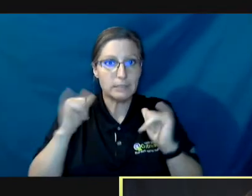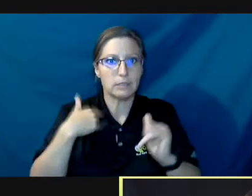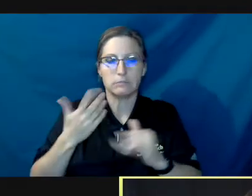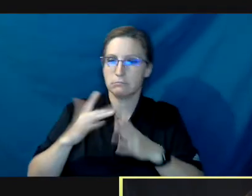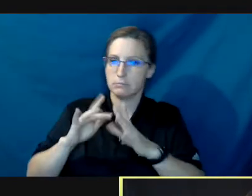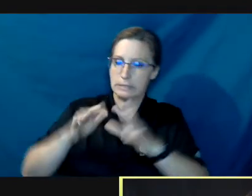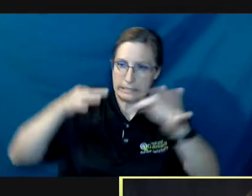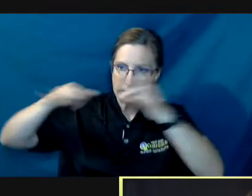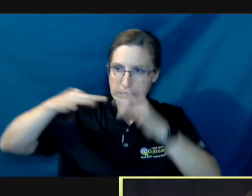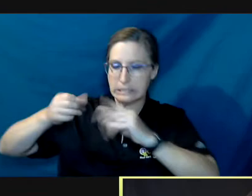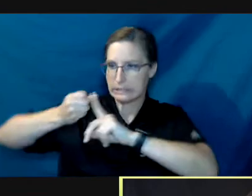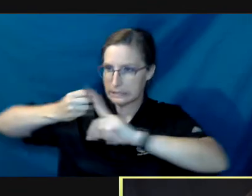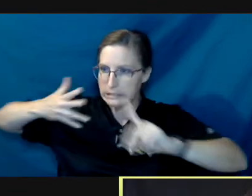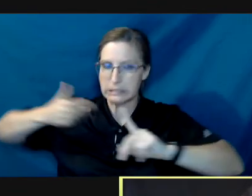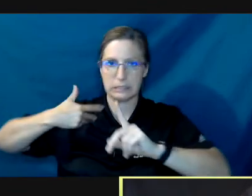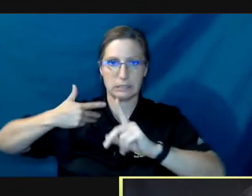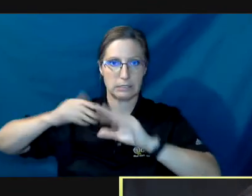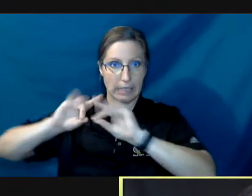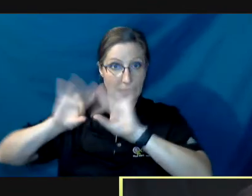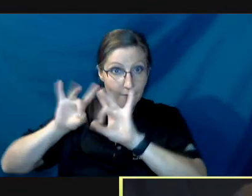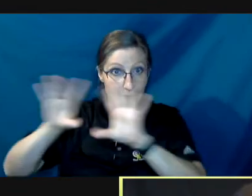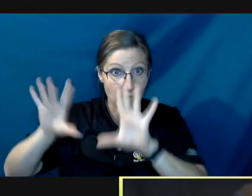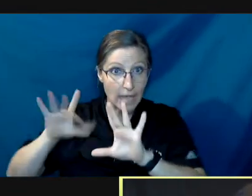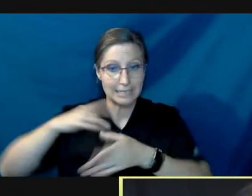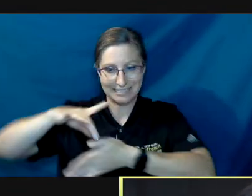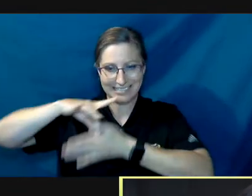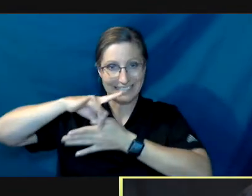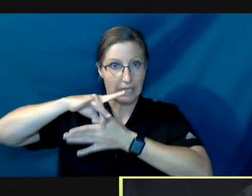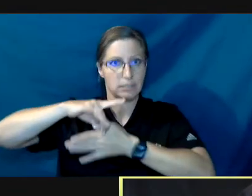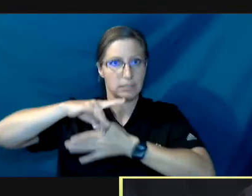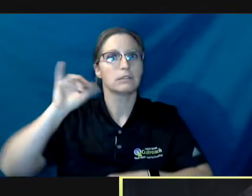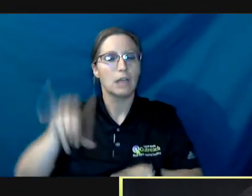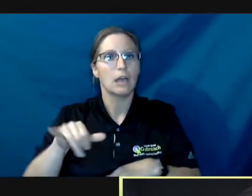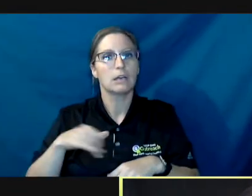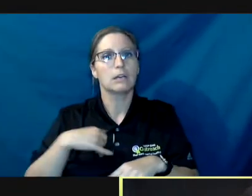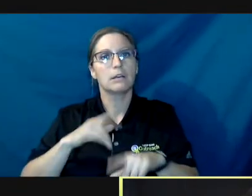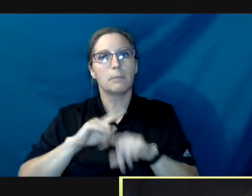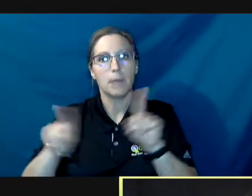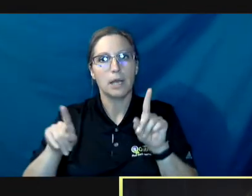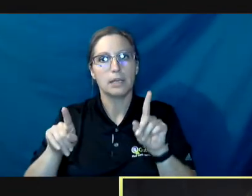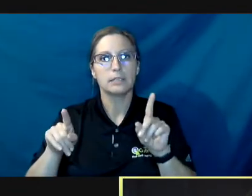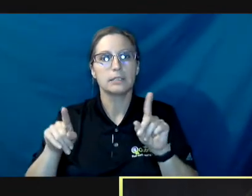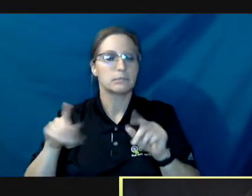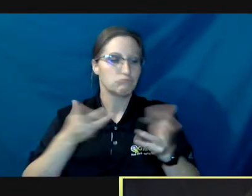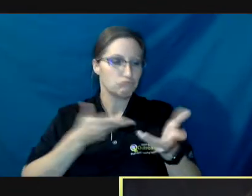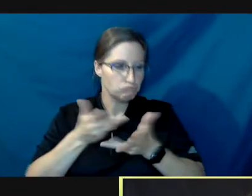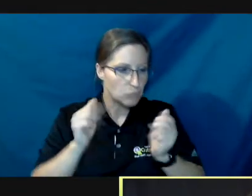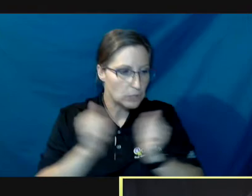of content and support of that content. Again, working collaboratively with the educational audiologist,